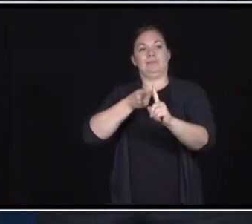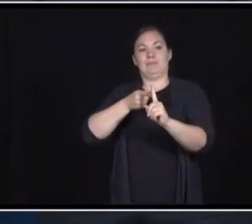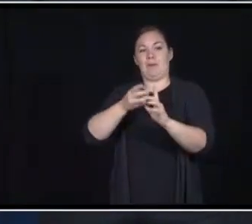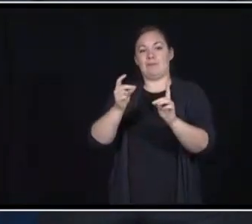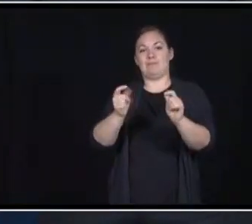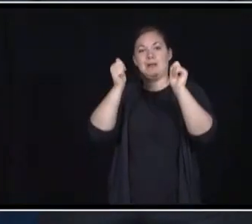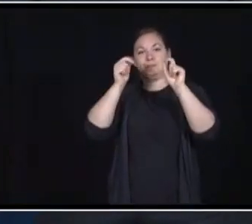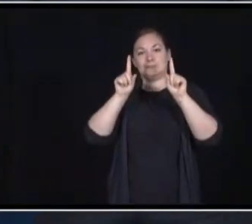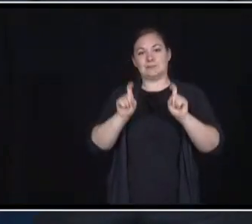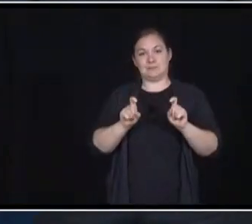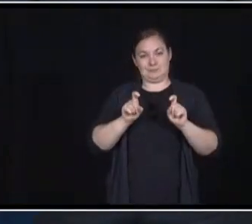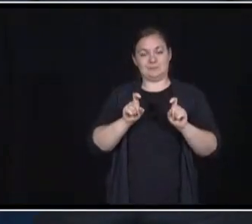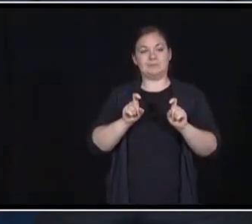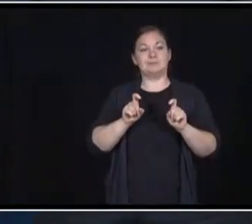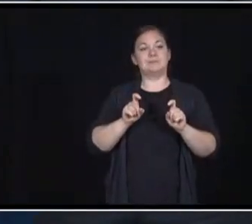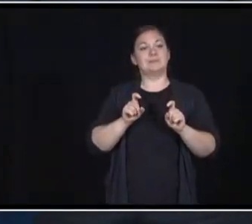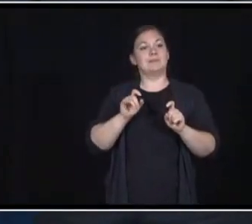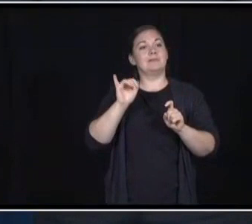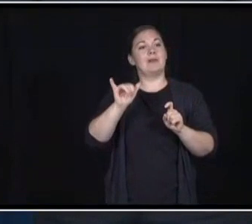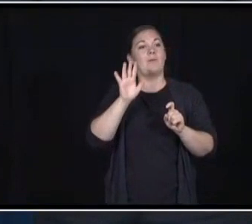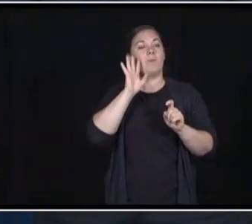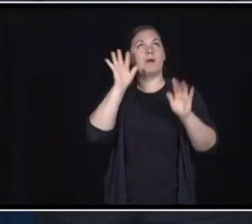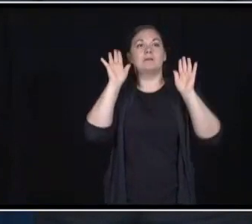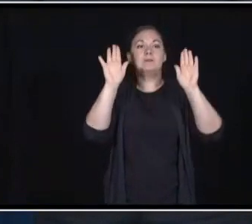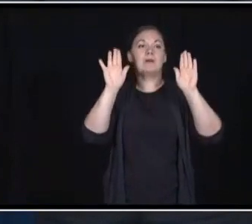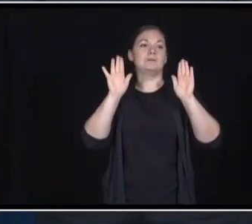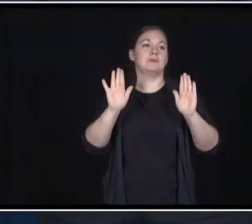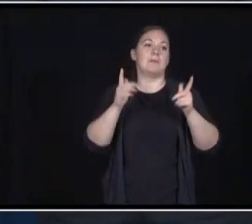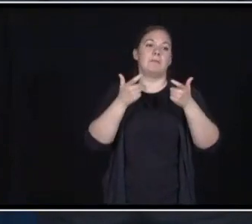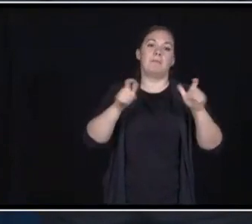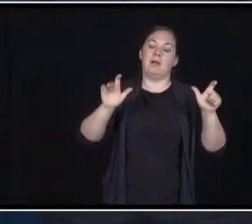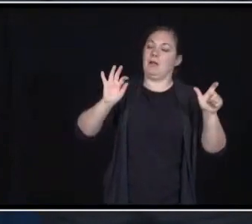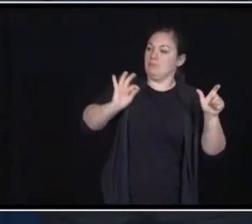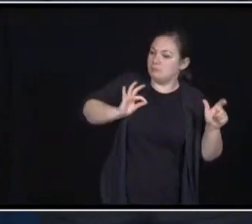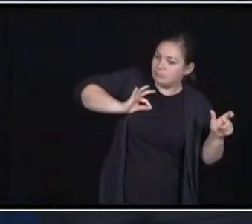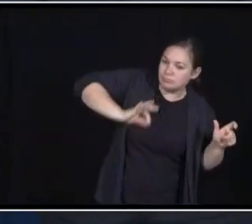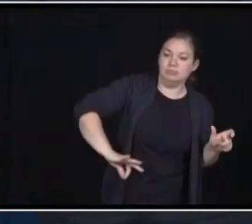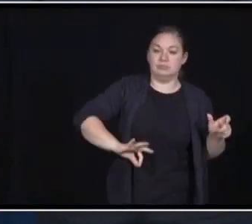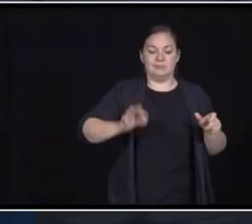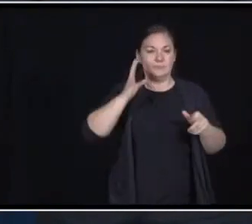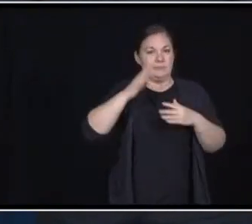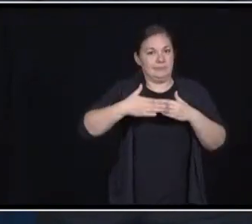We are working with the federal government to see if we can get these rapid tests.